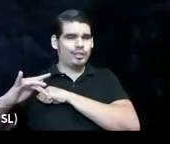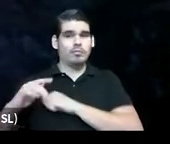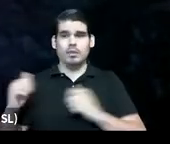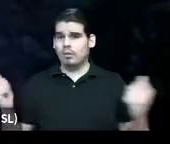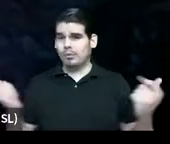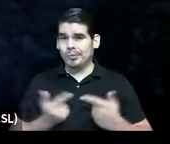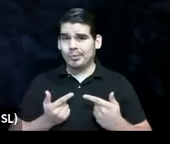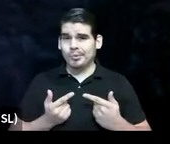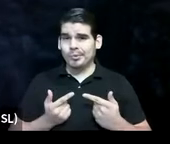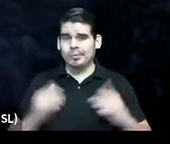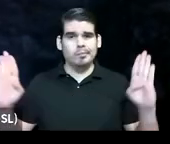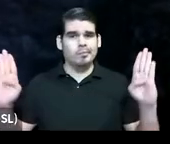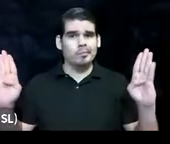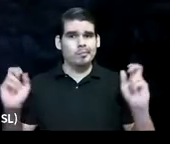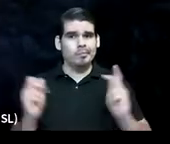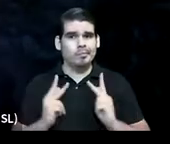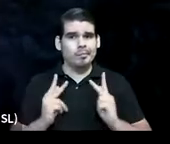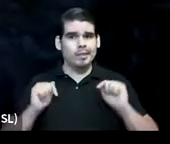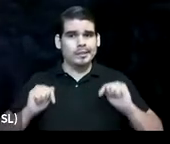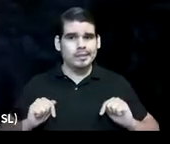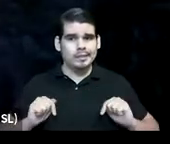did you want to kind of share what you what the group came up with.